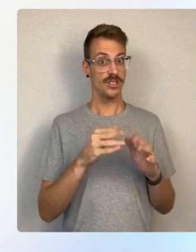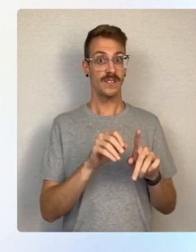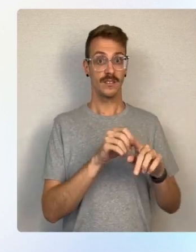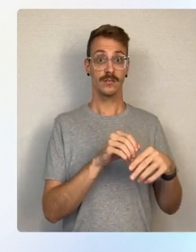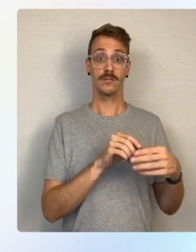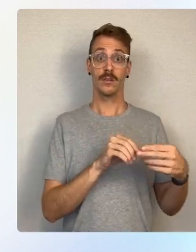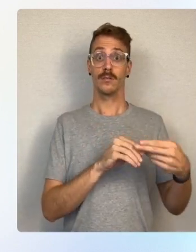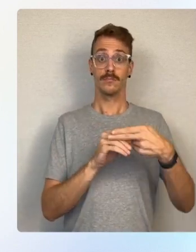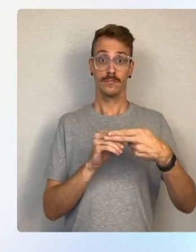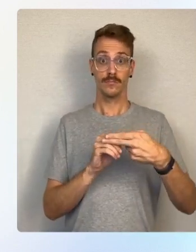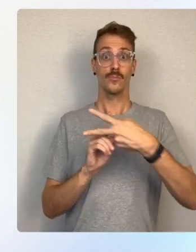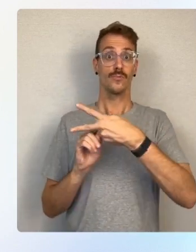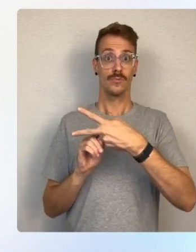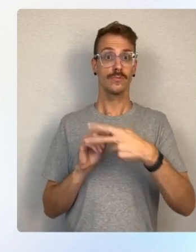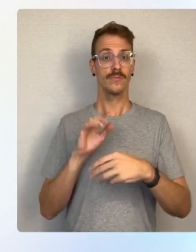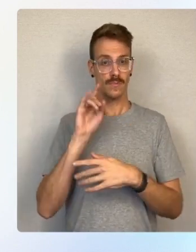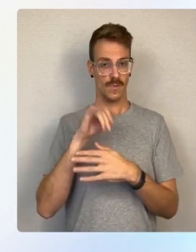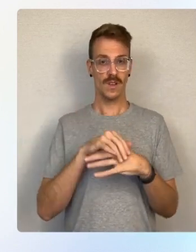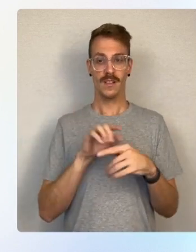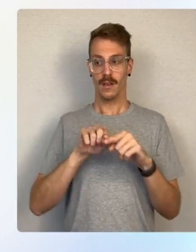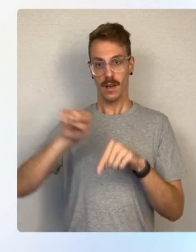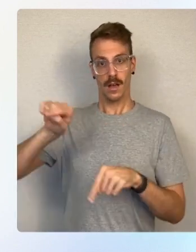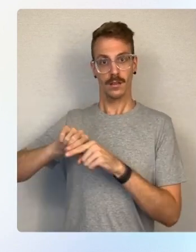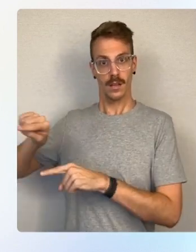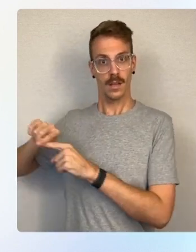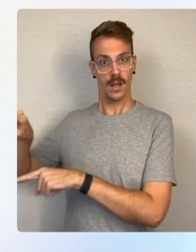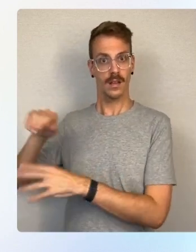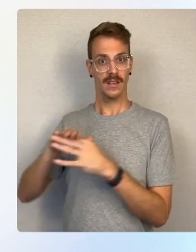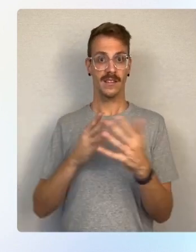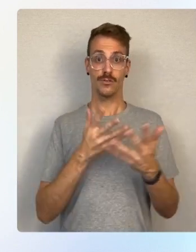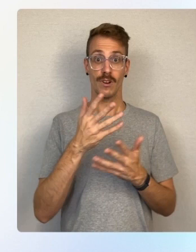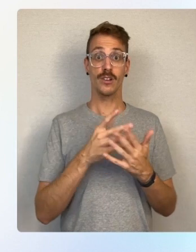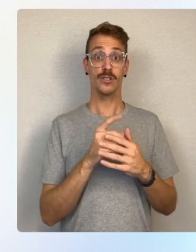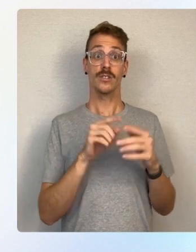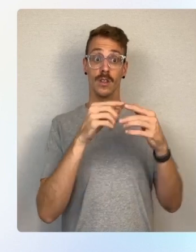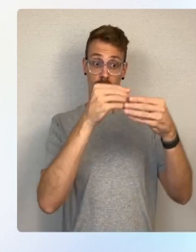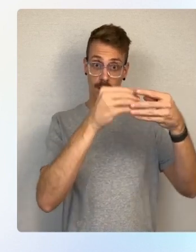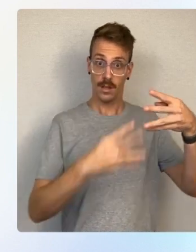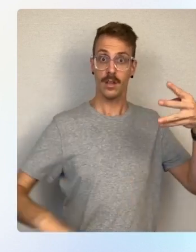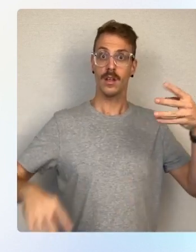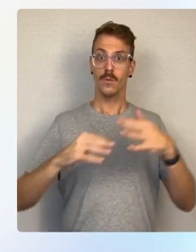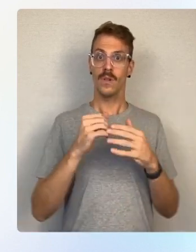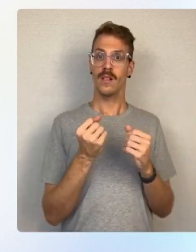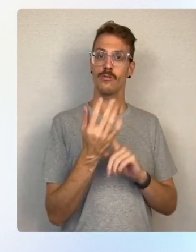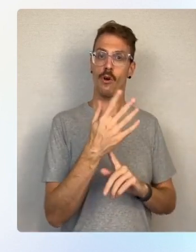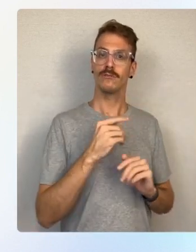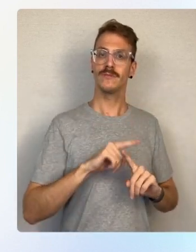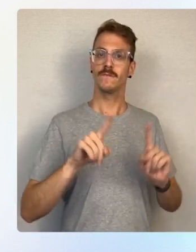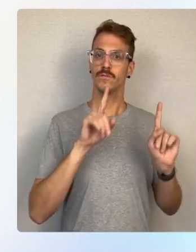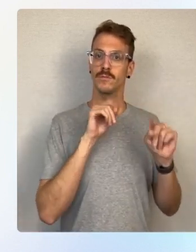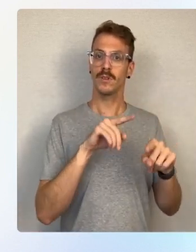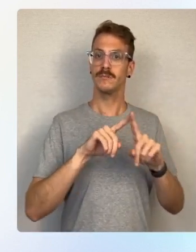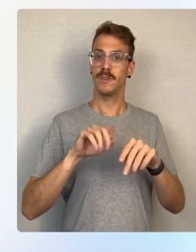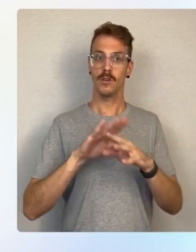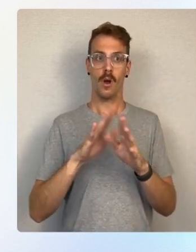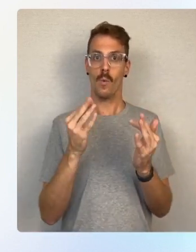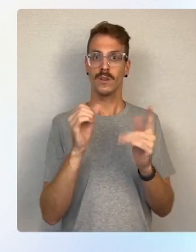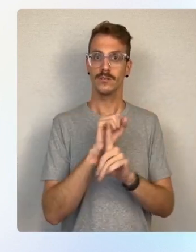Decisions are branching points in the interactions that lead to different responses under certain conditions,